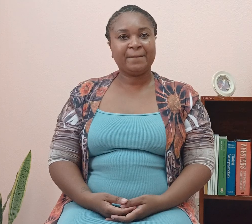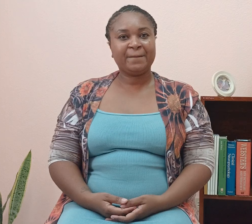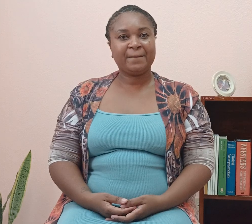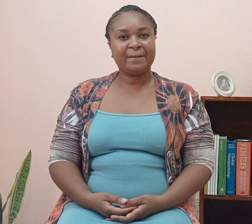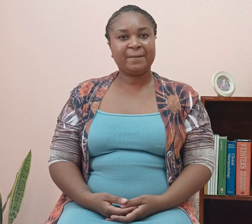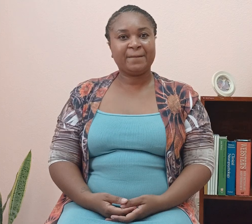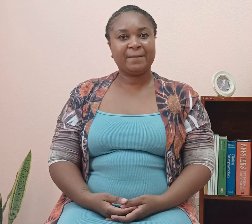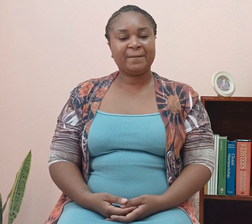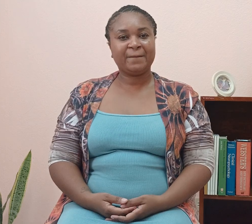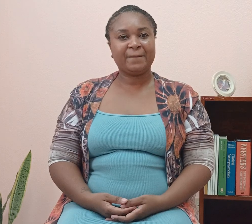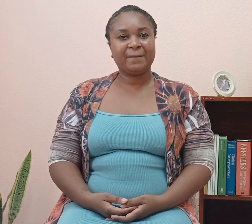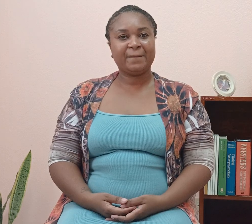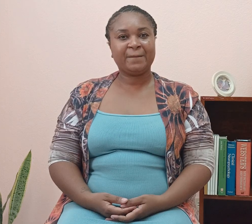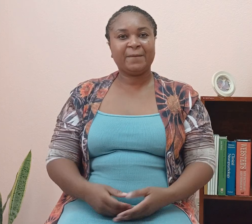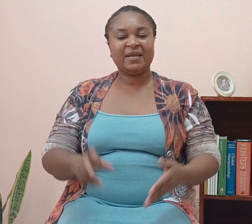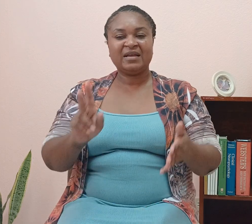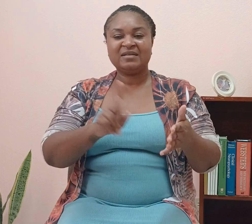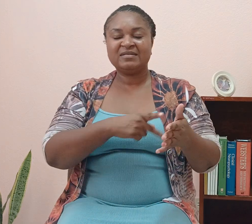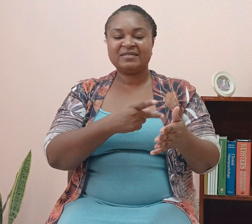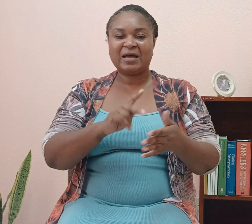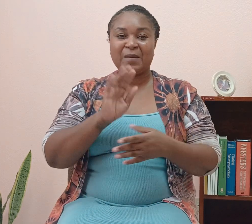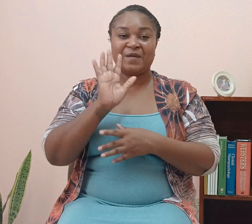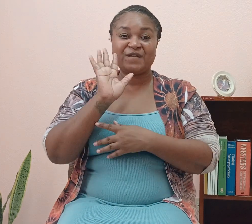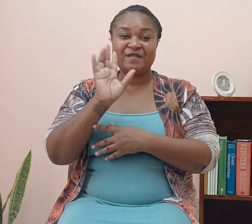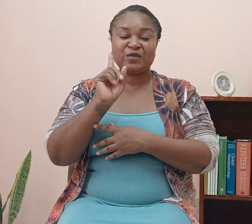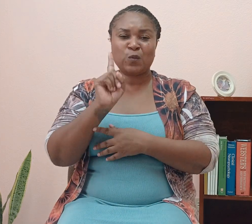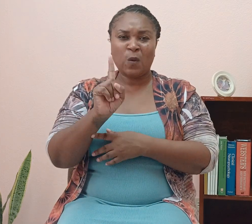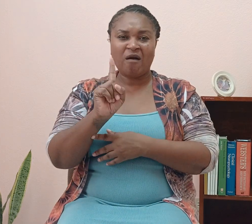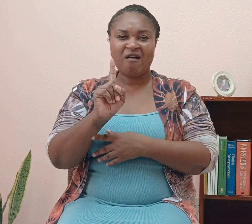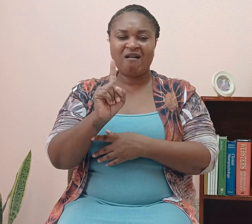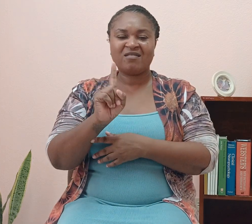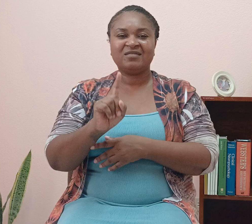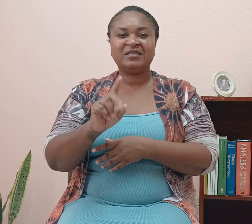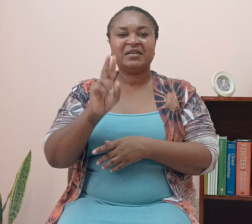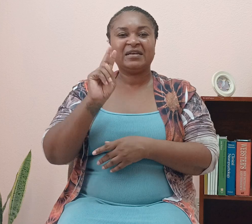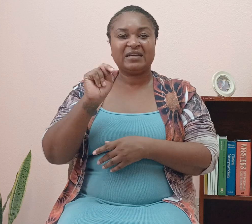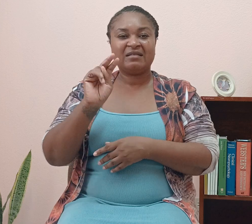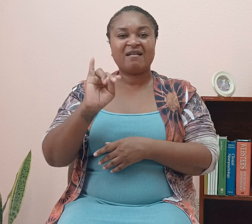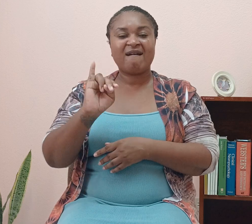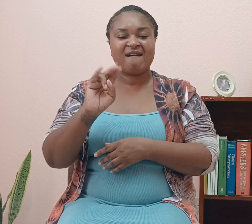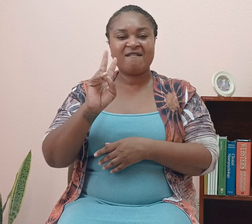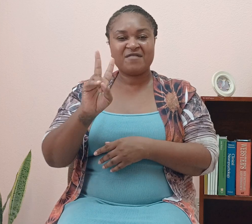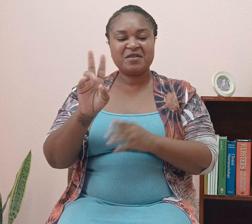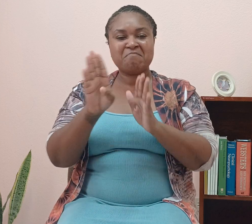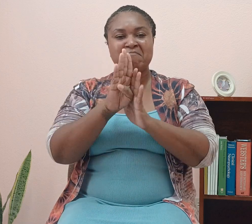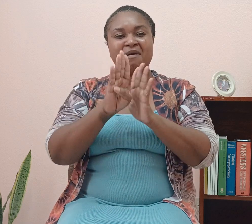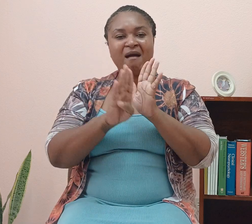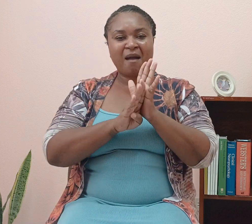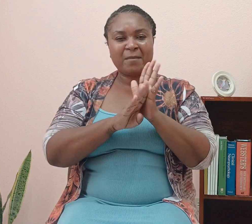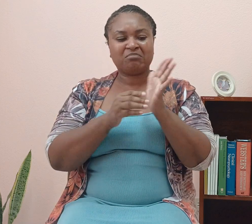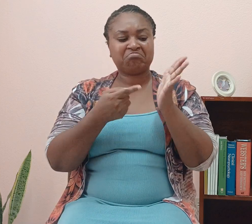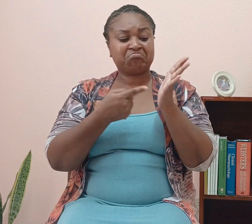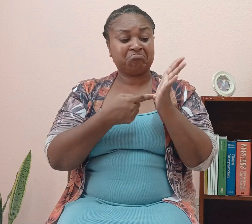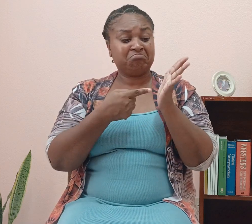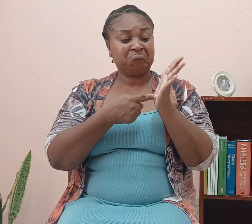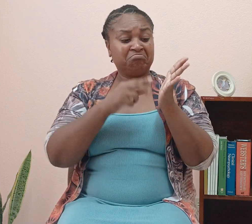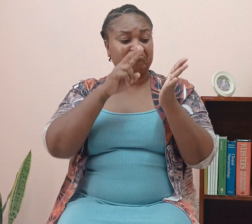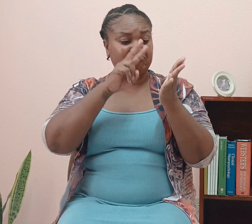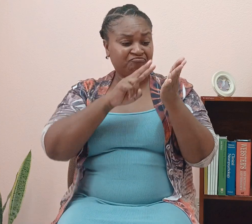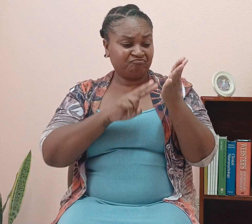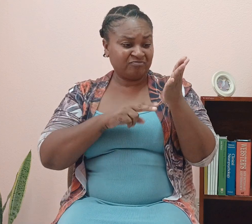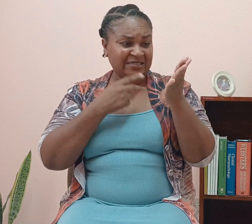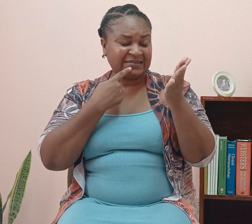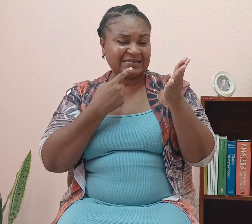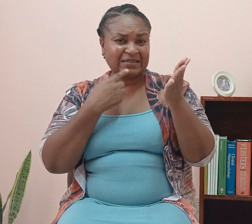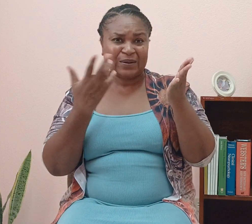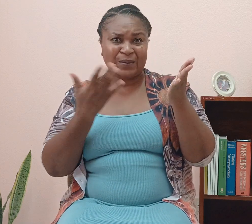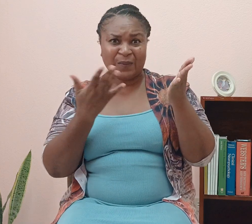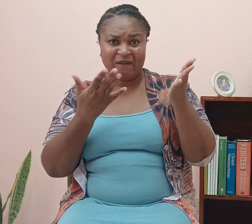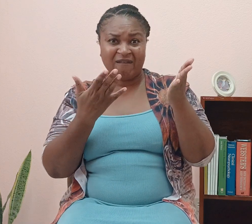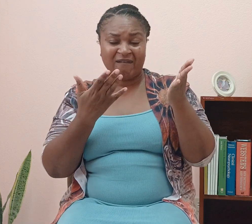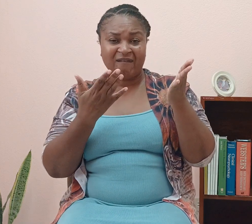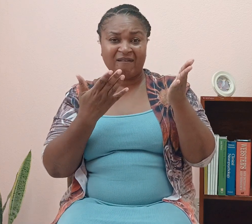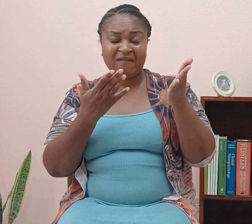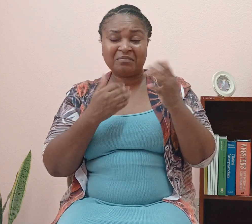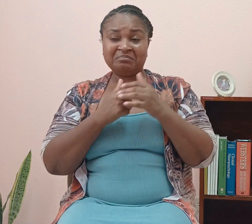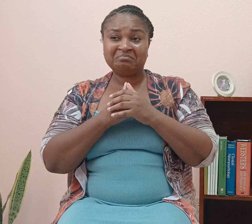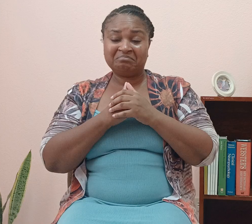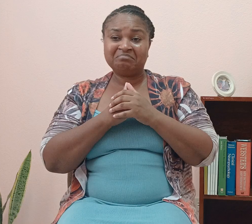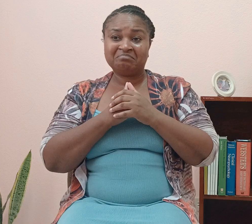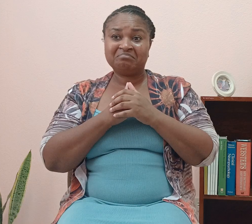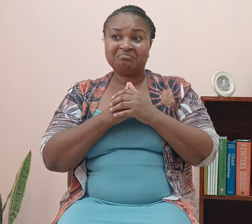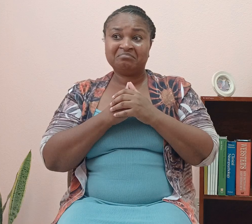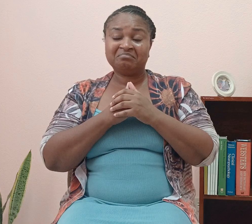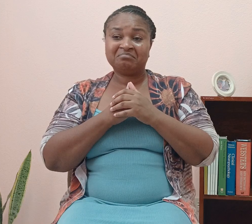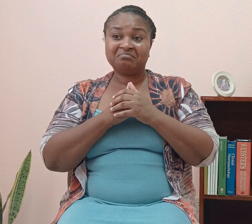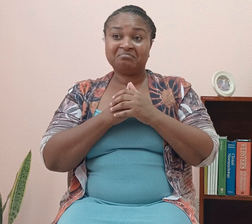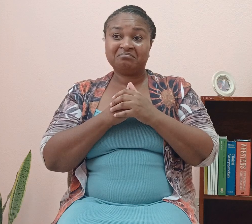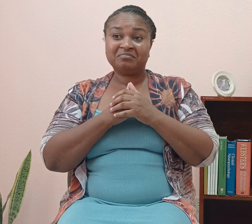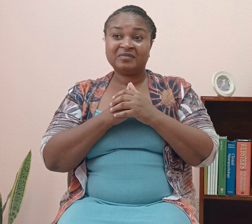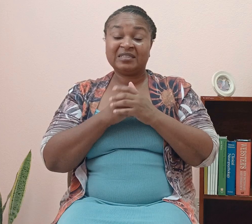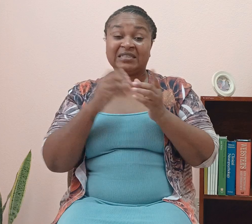Psalm 51 New International Version For the director of music. A psalm of